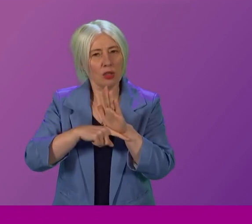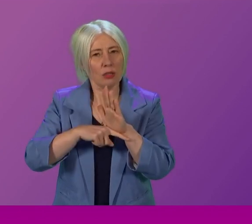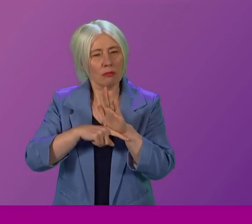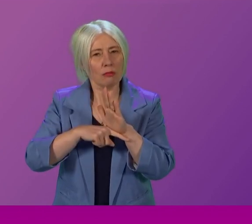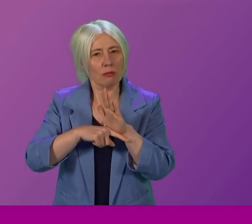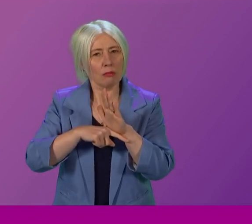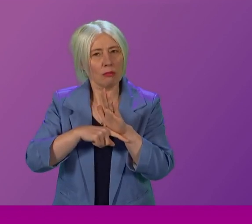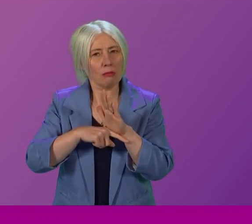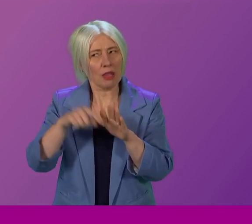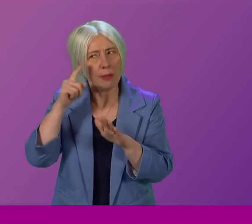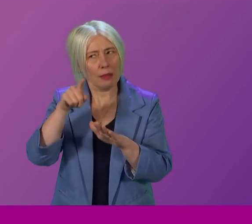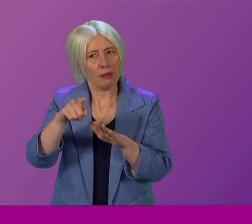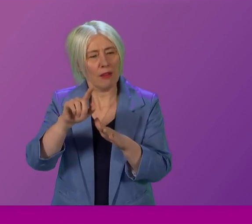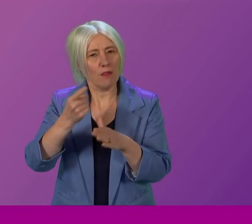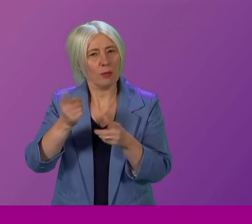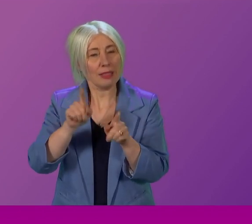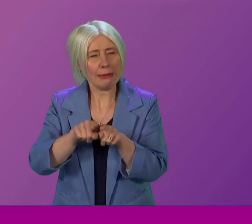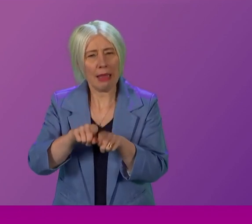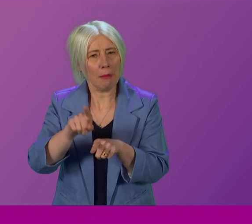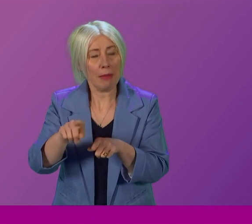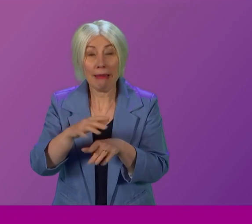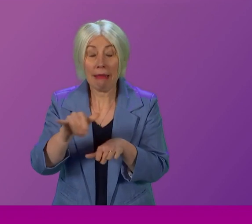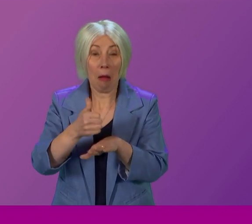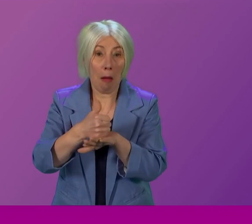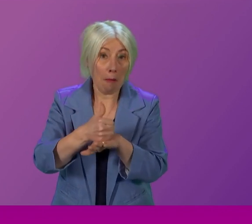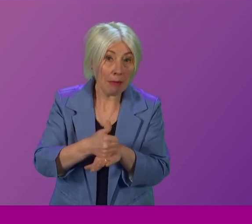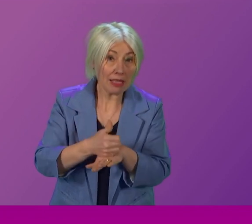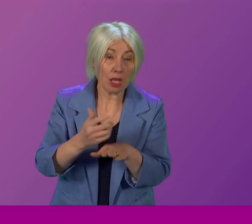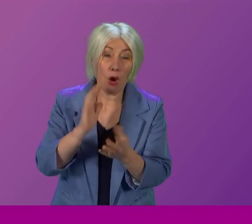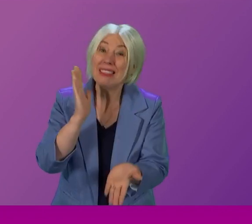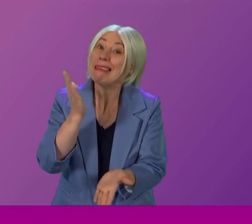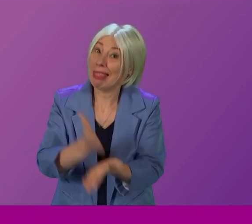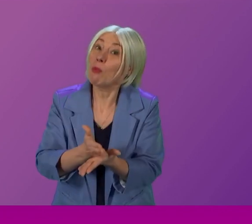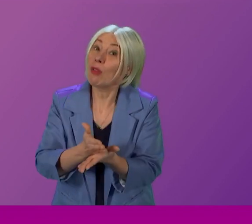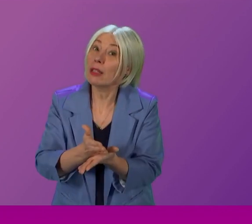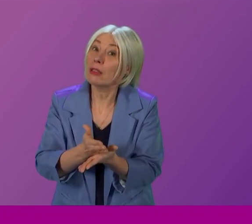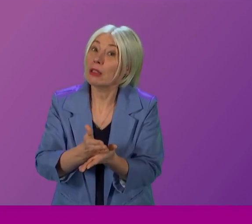have to say that she is guilty of either a basic or a deliberate misunderstanding